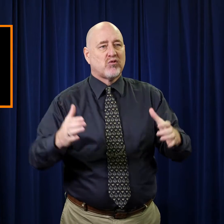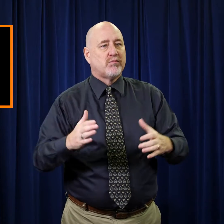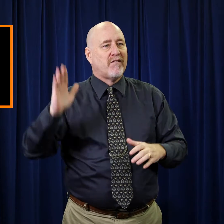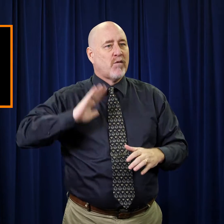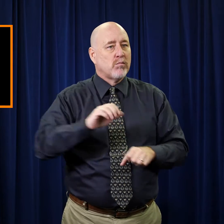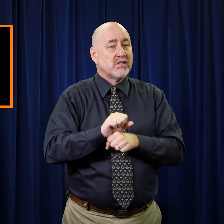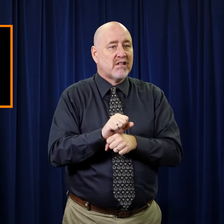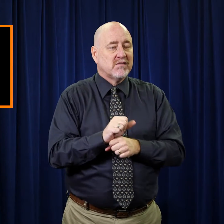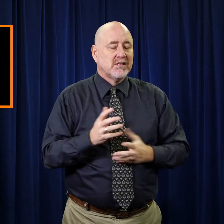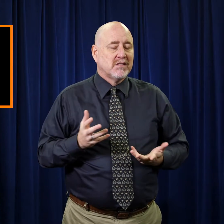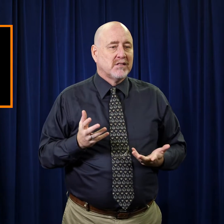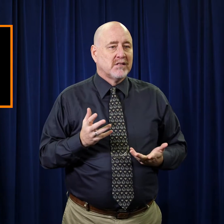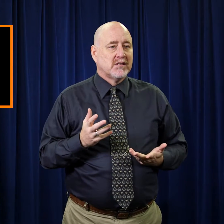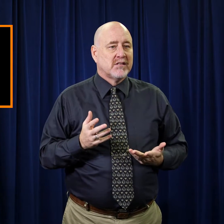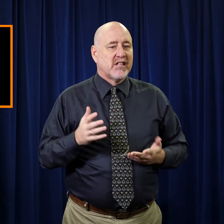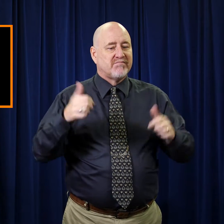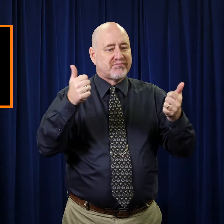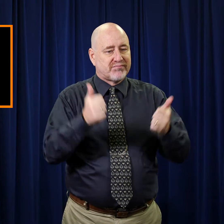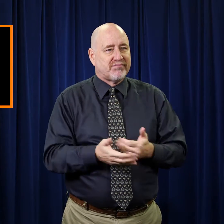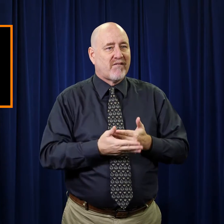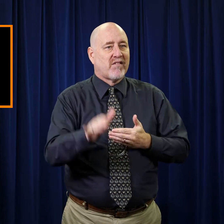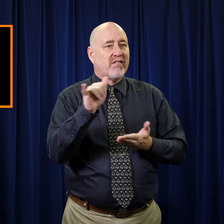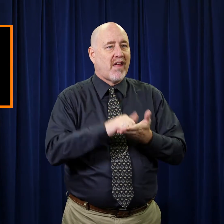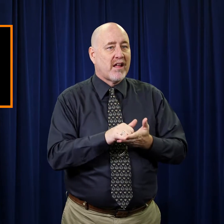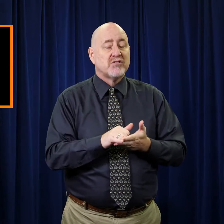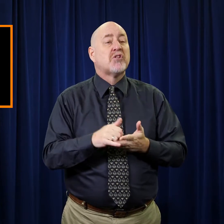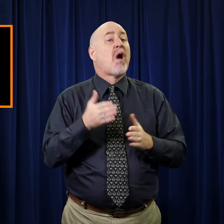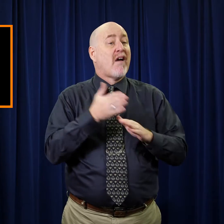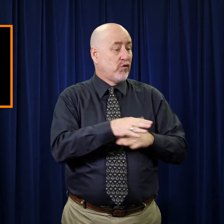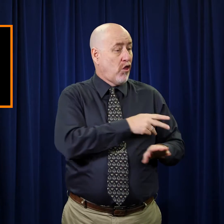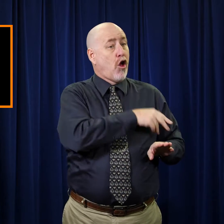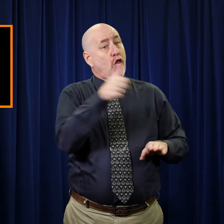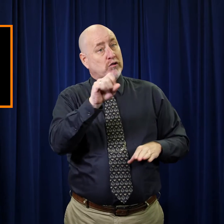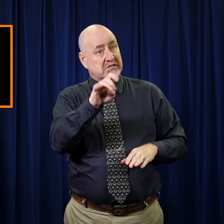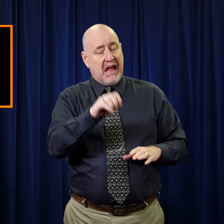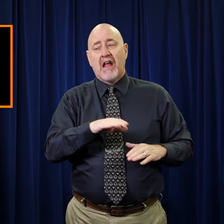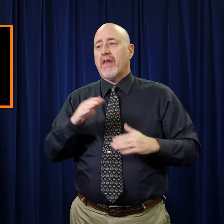with this group of former slaves. Now they proceed forward. They're headed